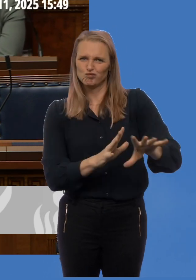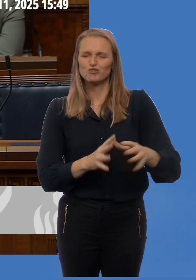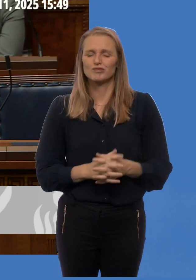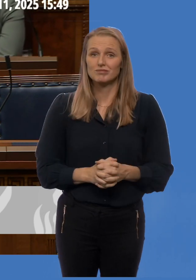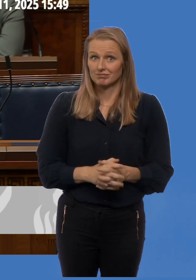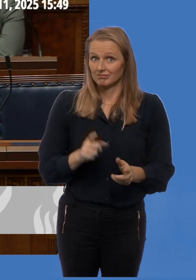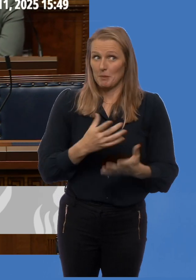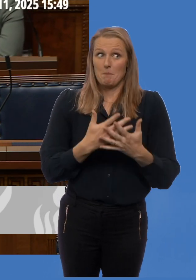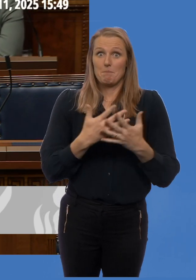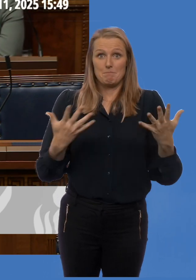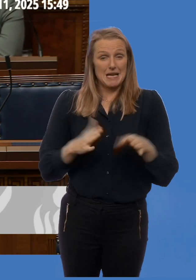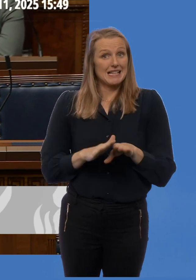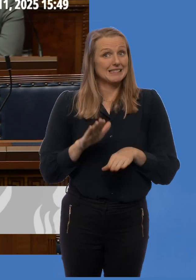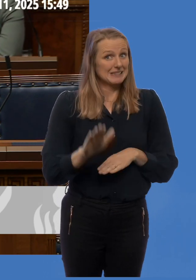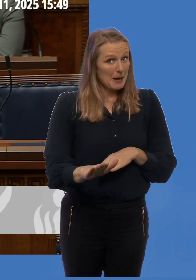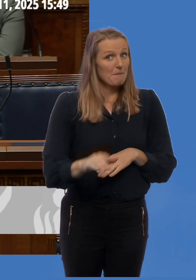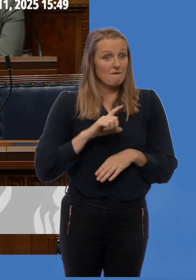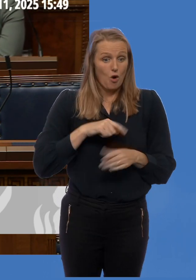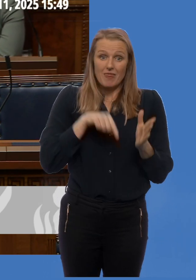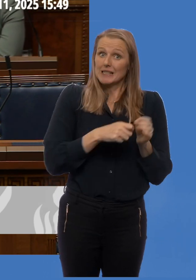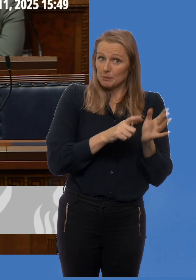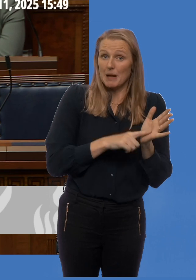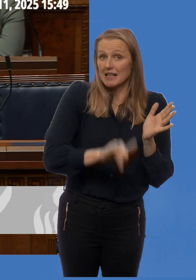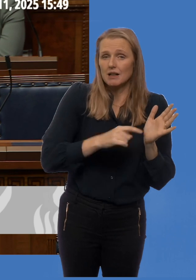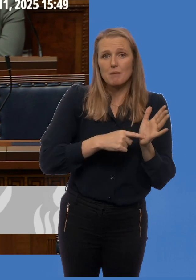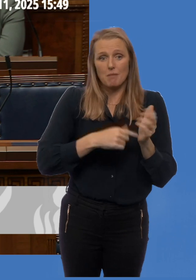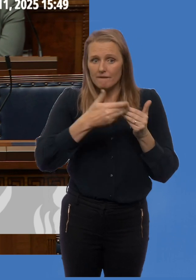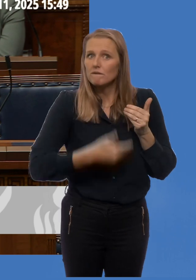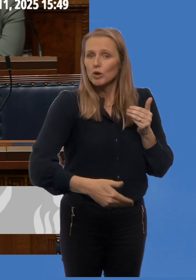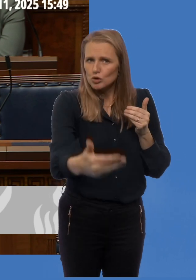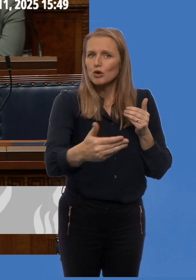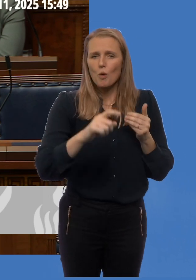this Bill, but for how we ensure true accessibility in democratic processes.